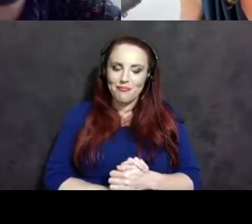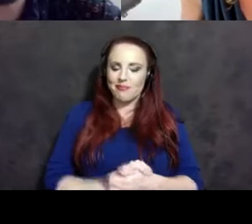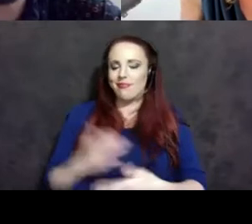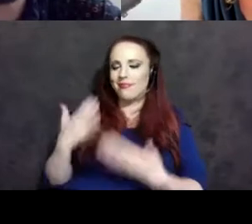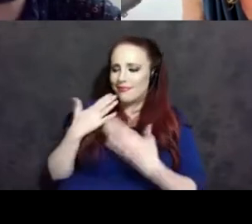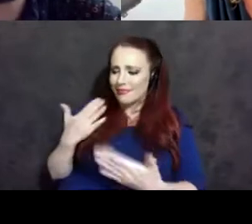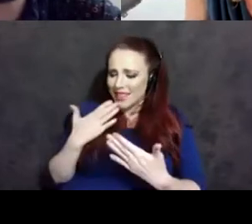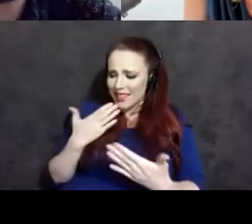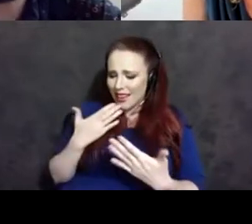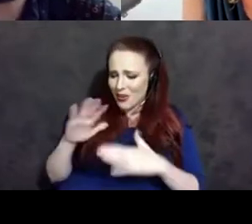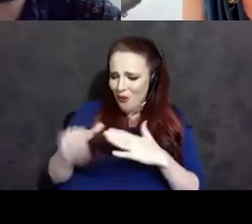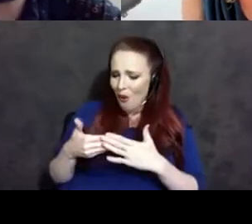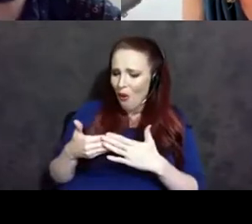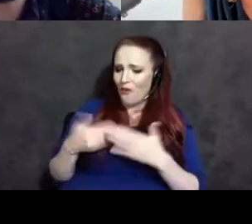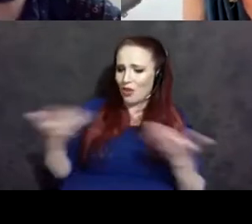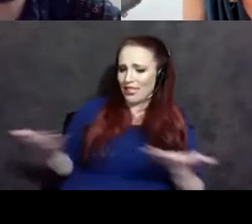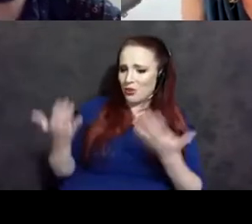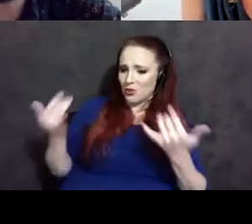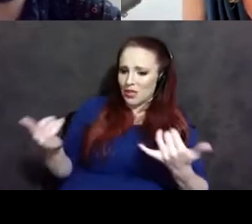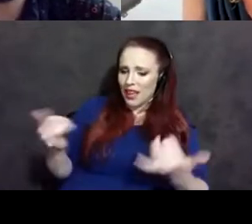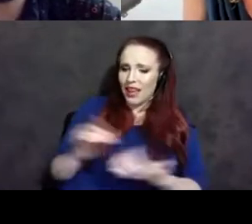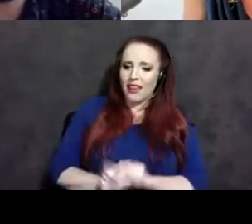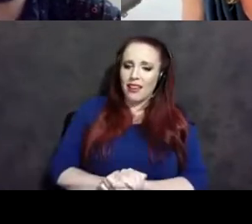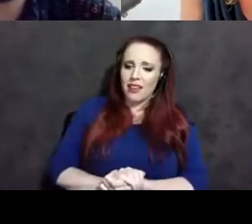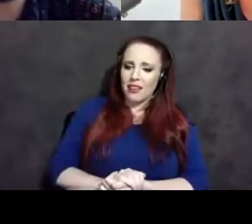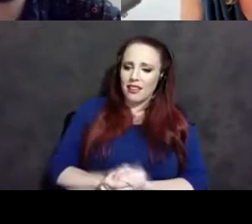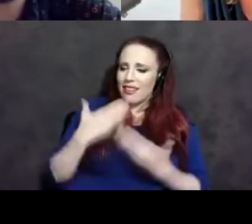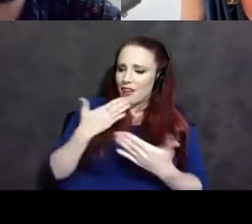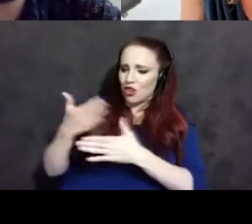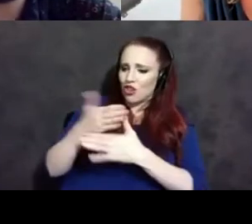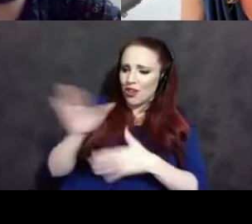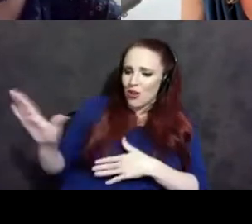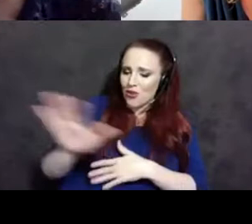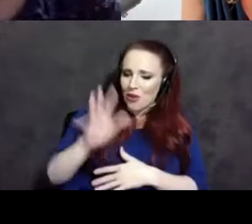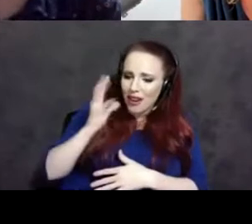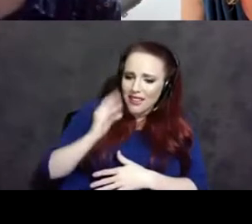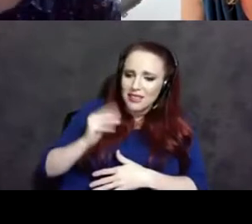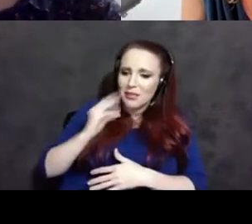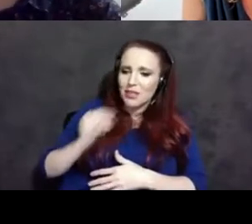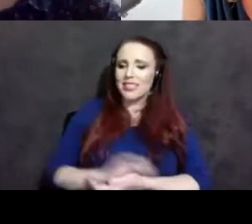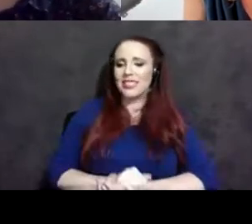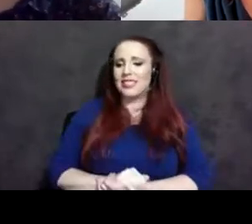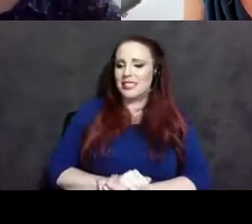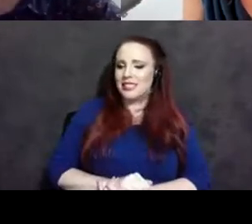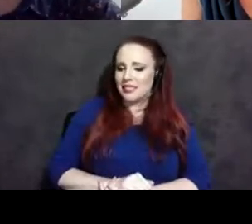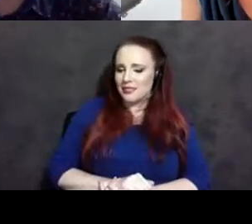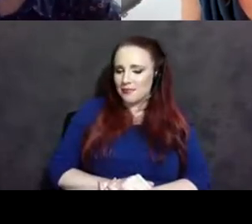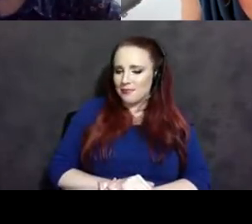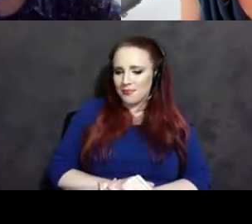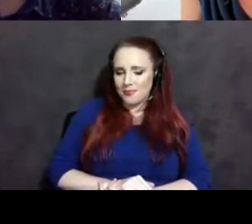Thank you. Thank you all. Thank you all for being here and for sharing your experience and your stories and I want